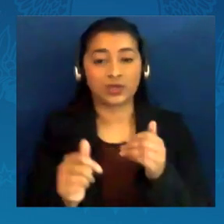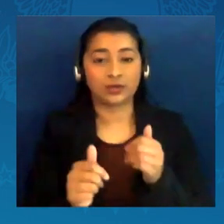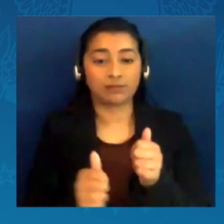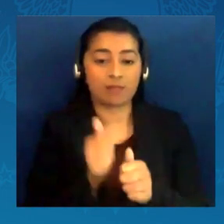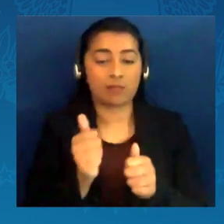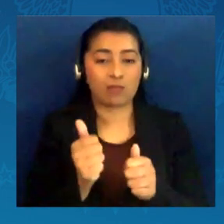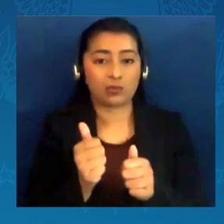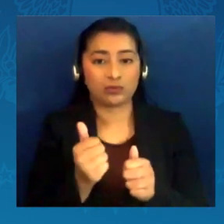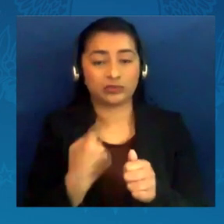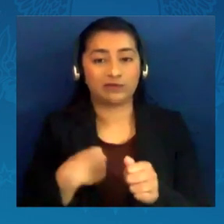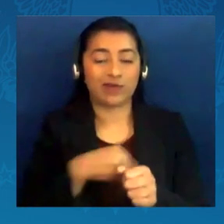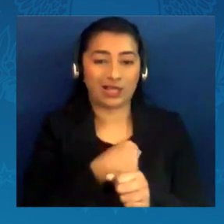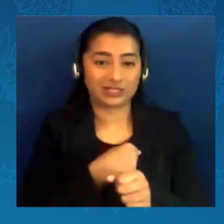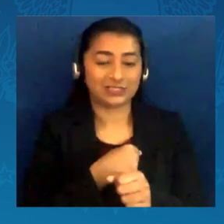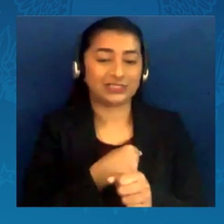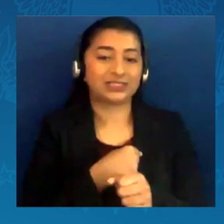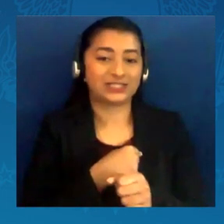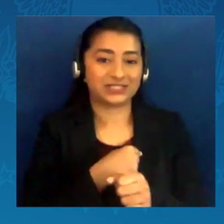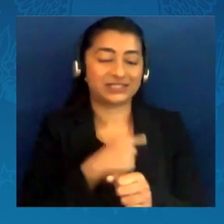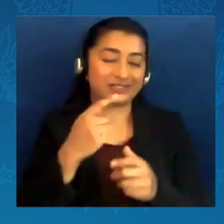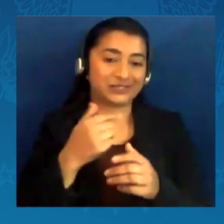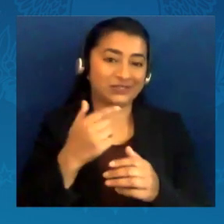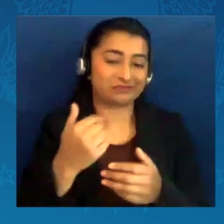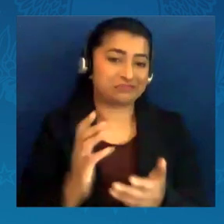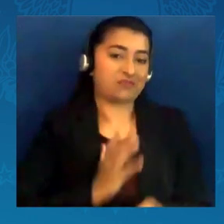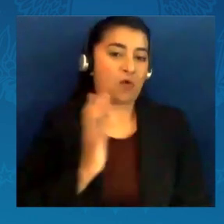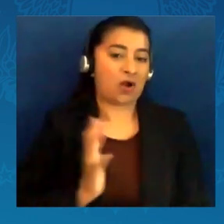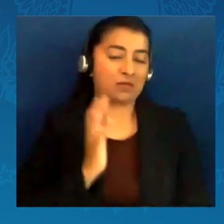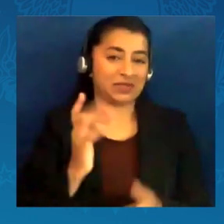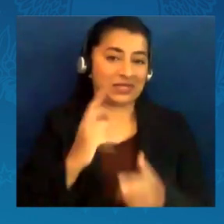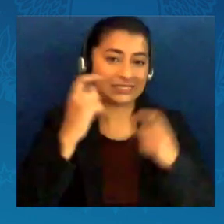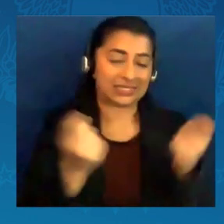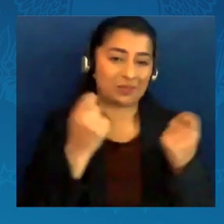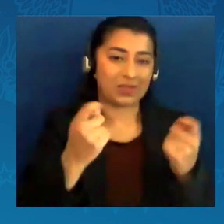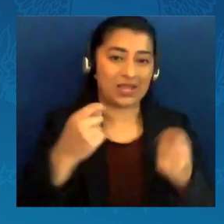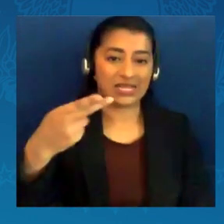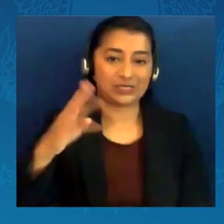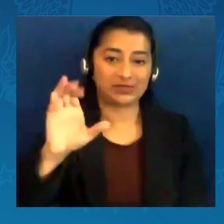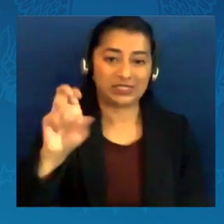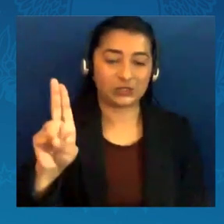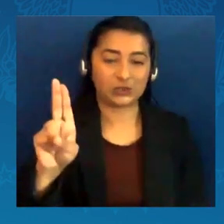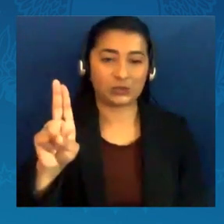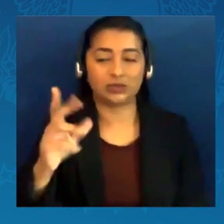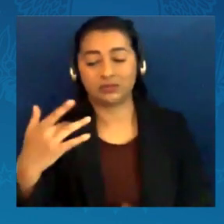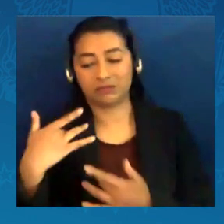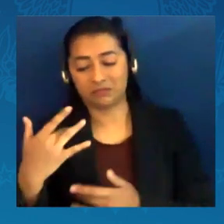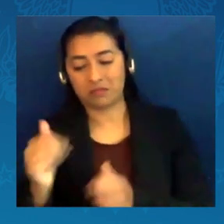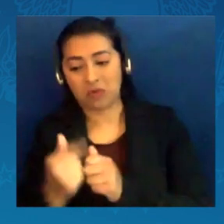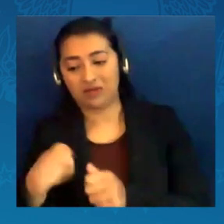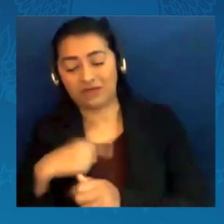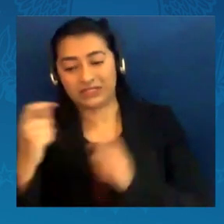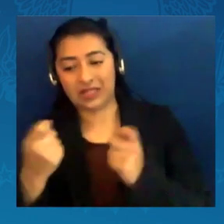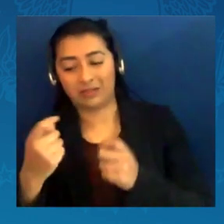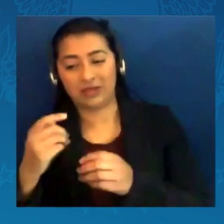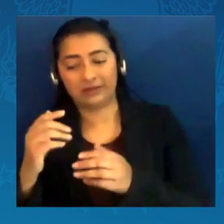formally celebrate the role of our HBCUs in our nation. So, the agenda for the President and me includes